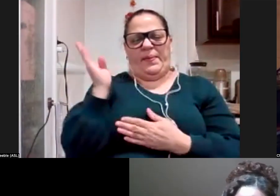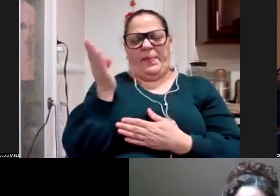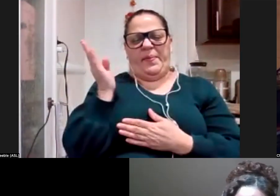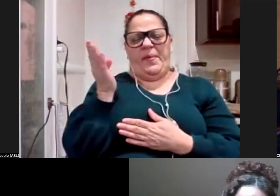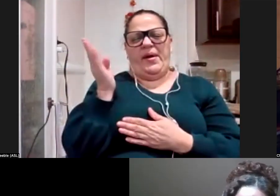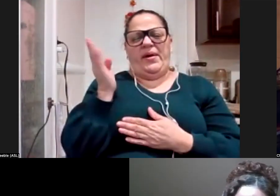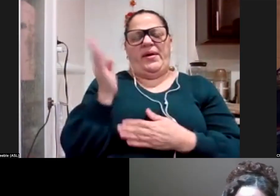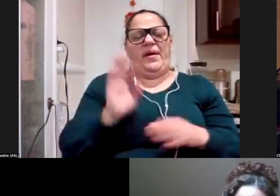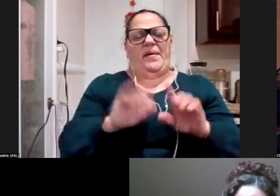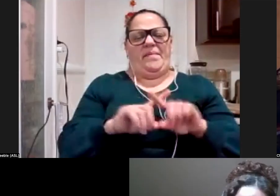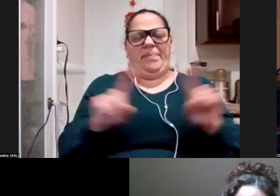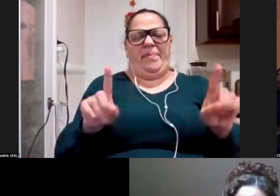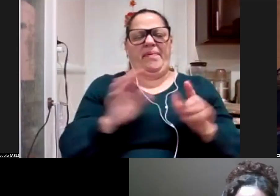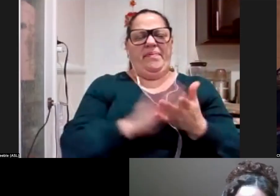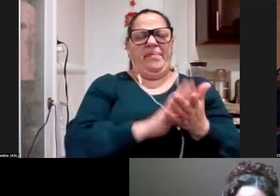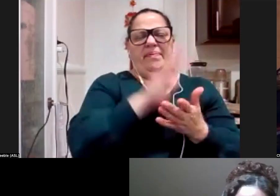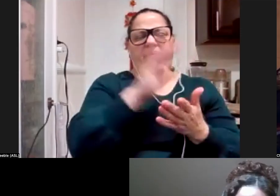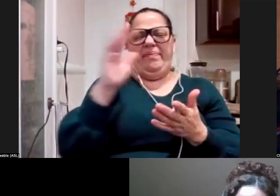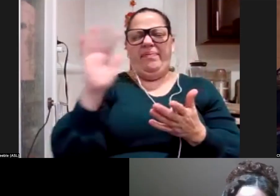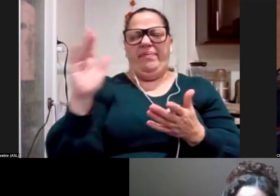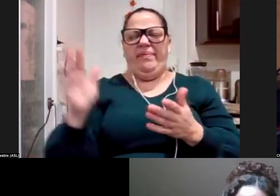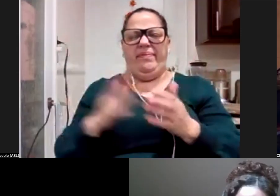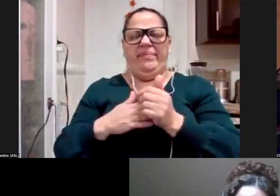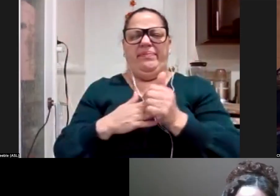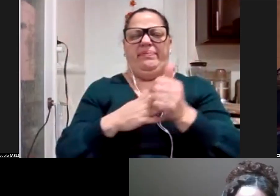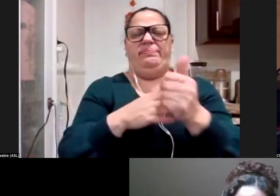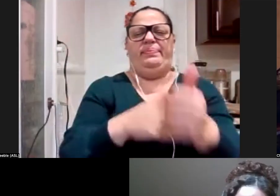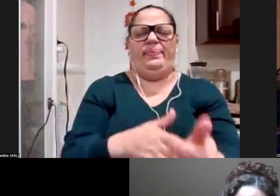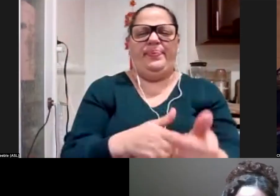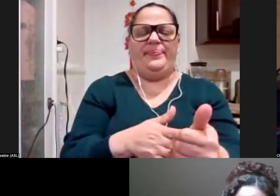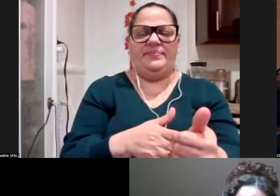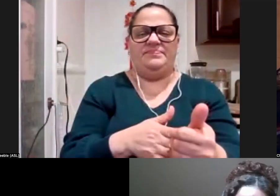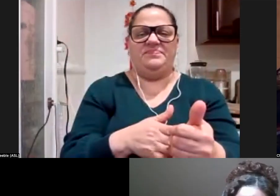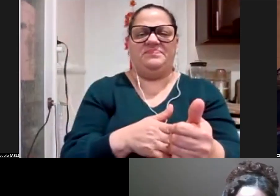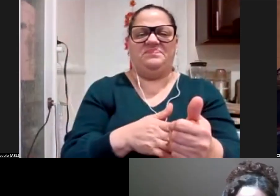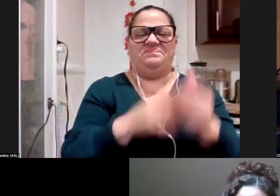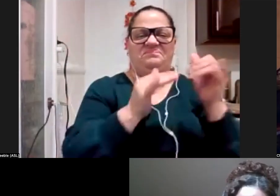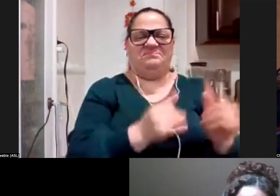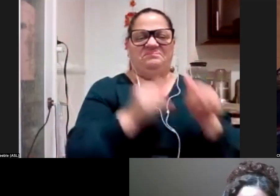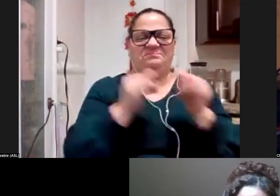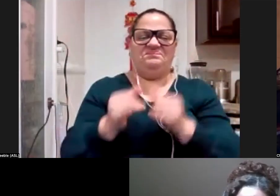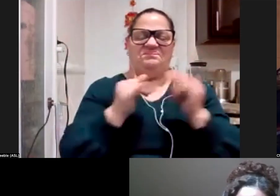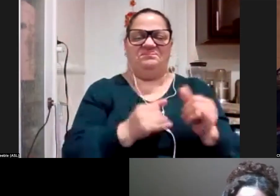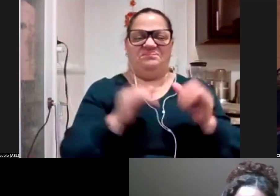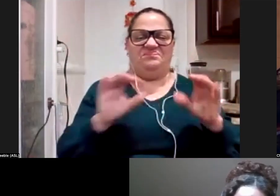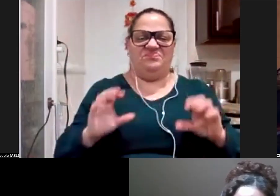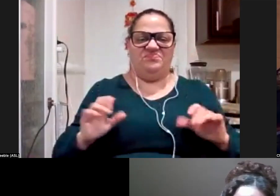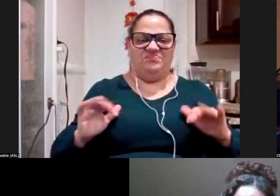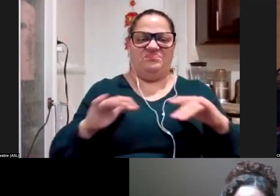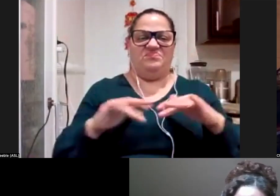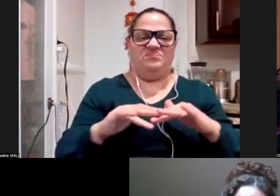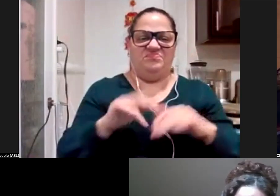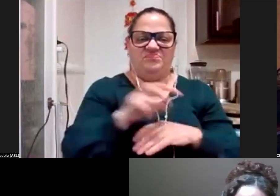but she's glorious in leading as a docent leading individuals or groups through a tour